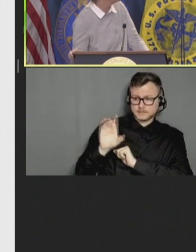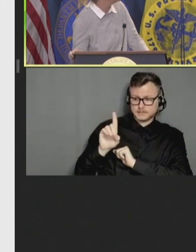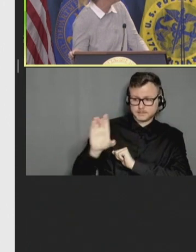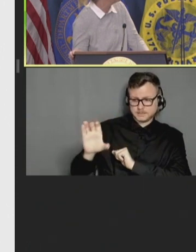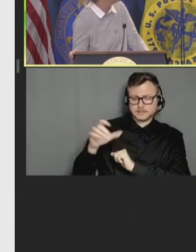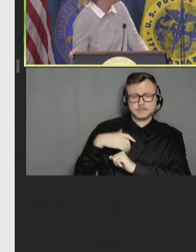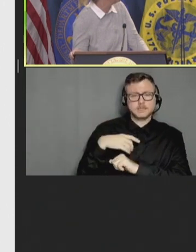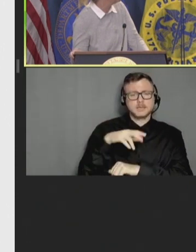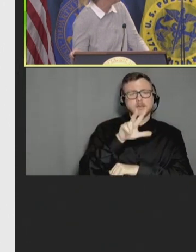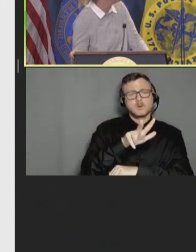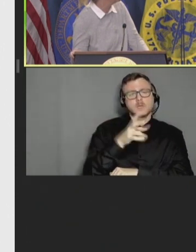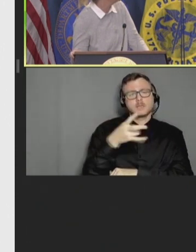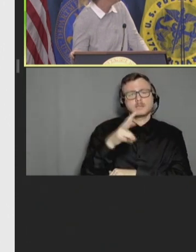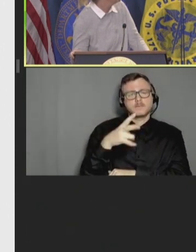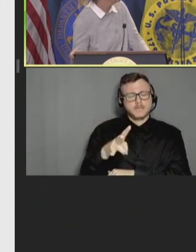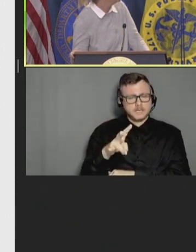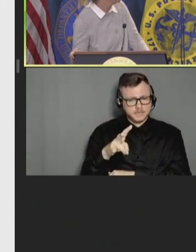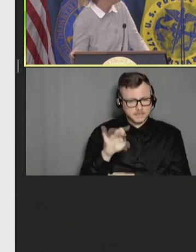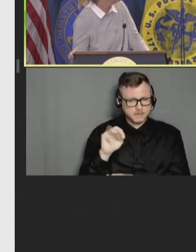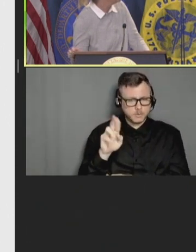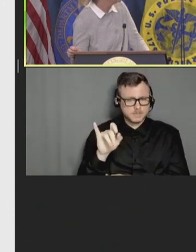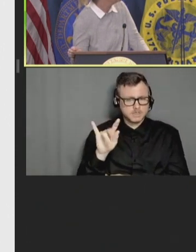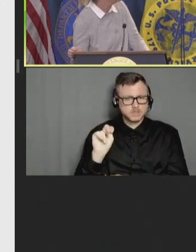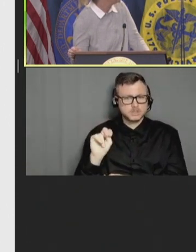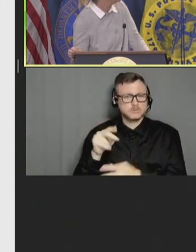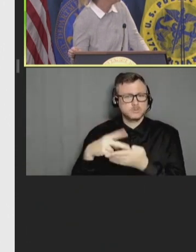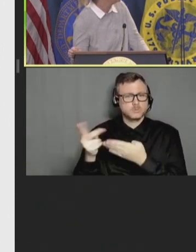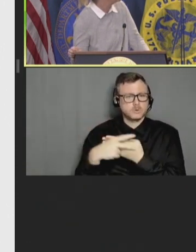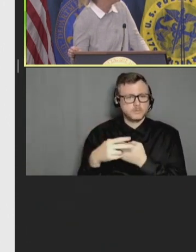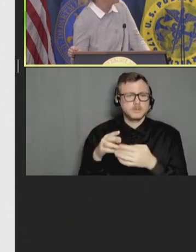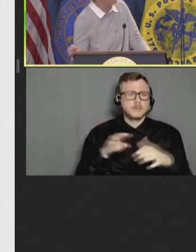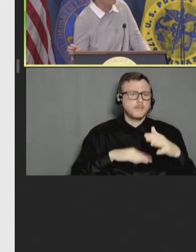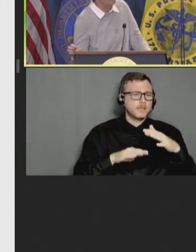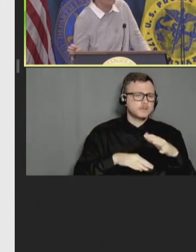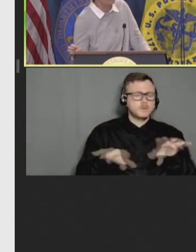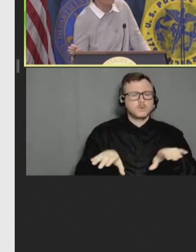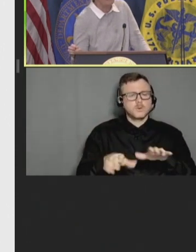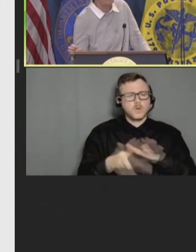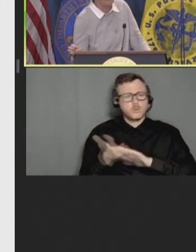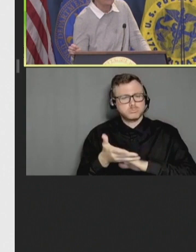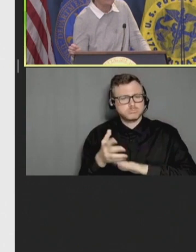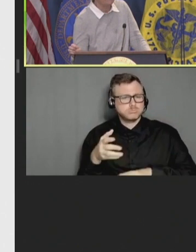317 Immunization Program, basic operations, and infrastructure, so basic activities,